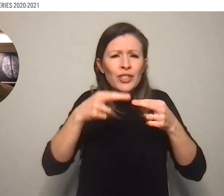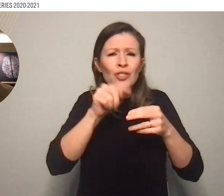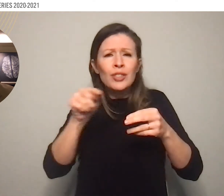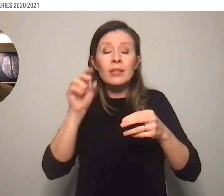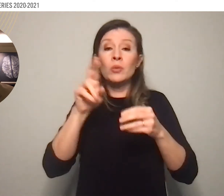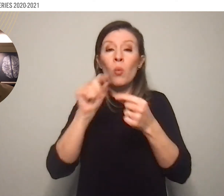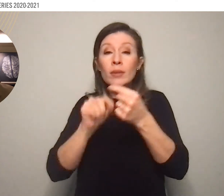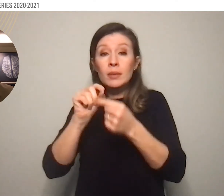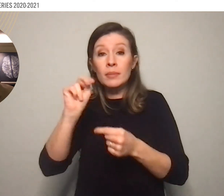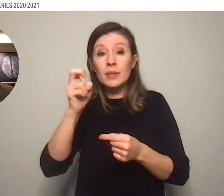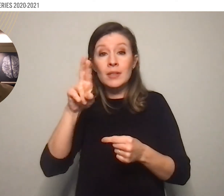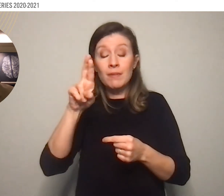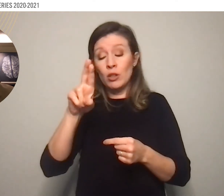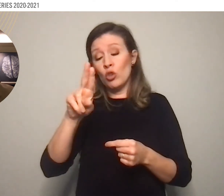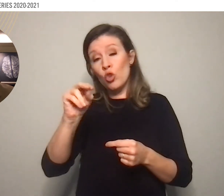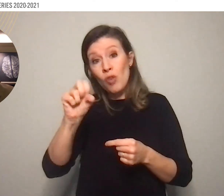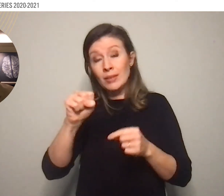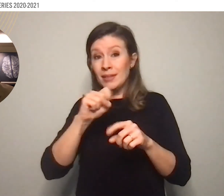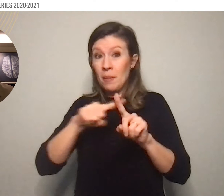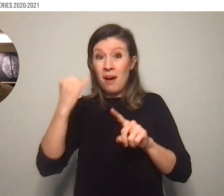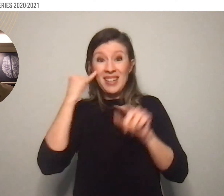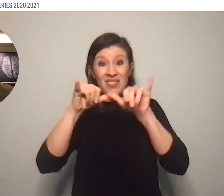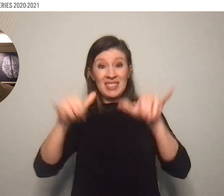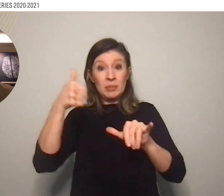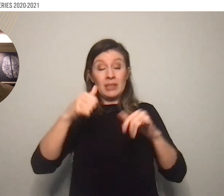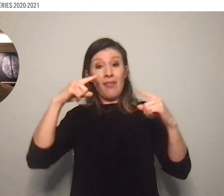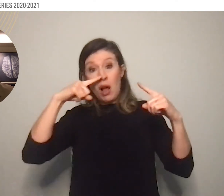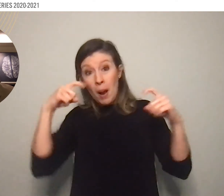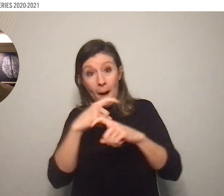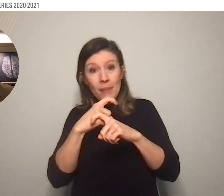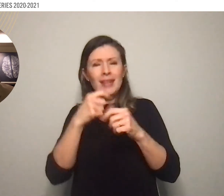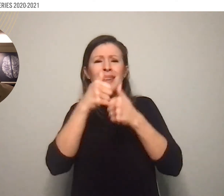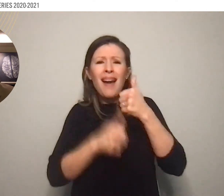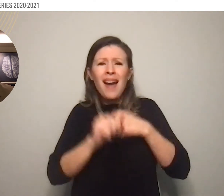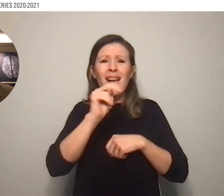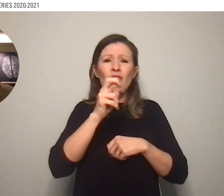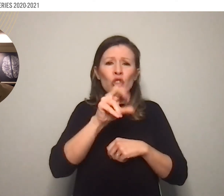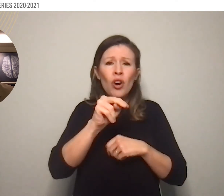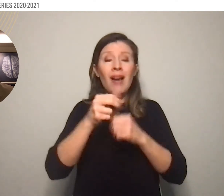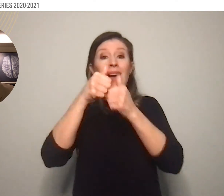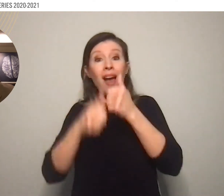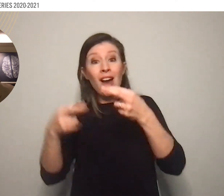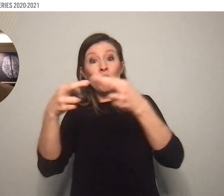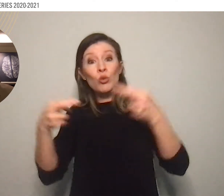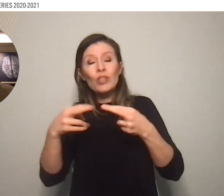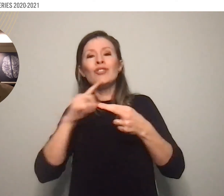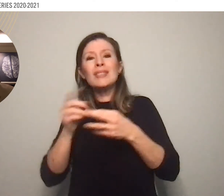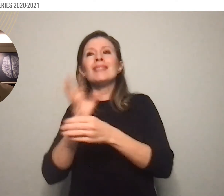Uh, but in a complex system, every neuron, uh every region is part of as part of this complex system.